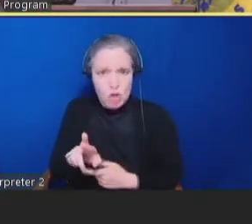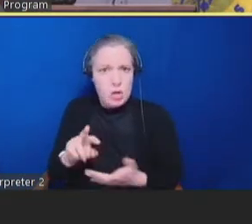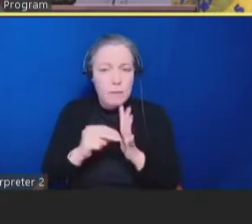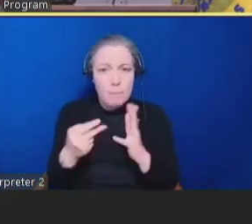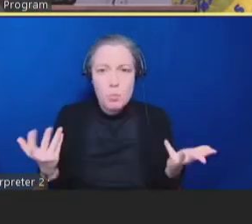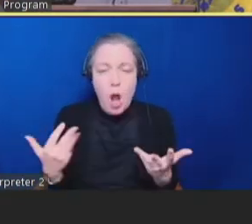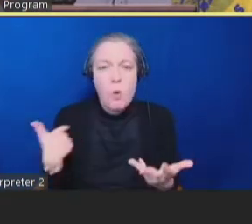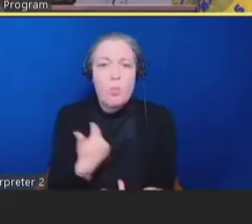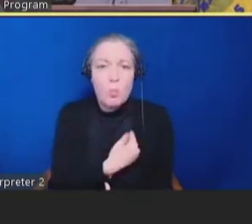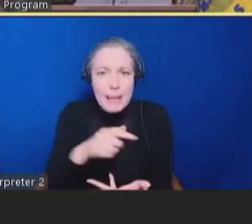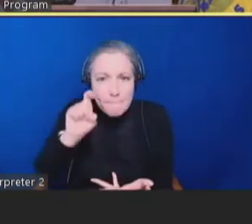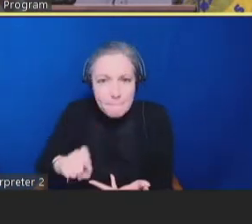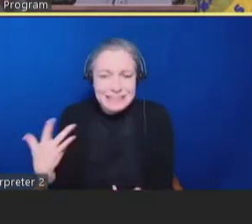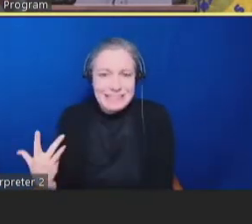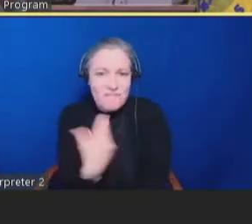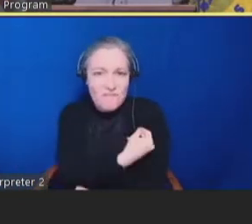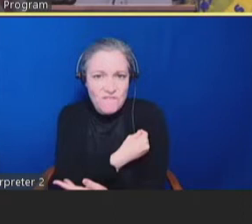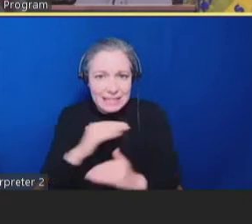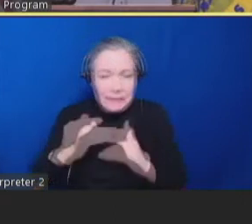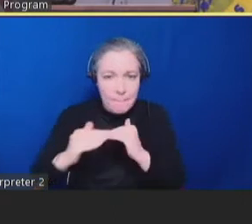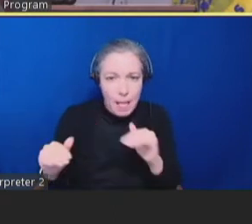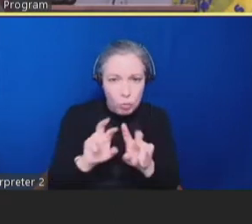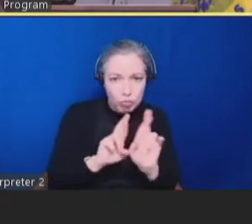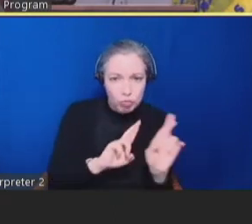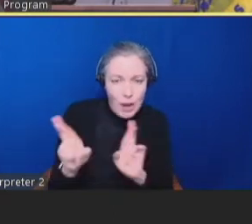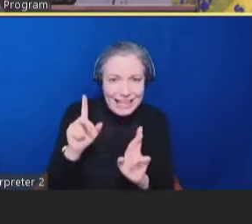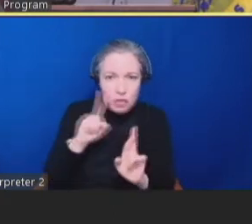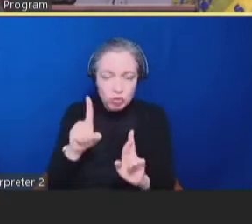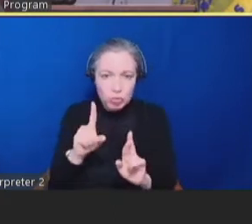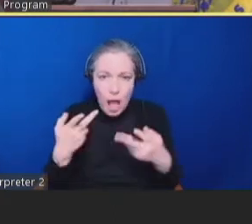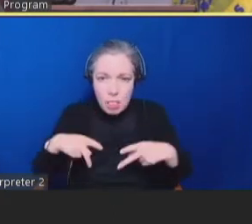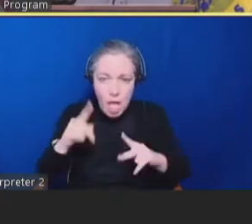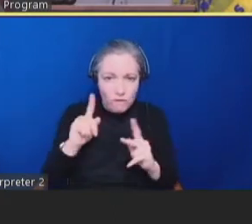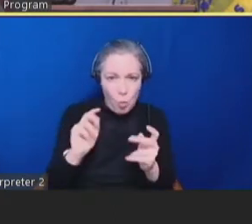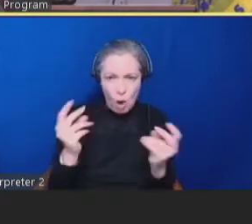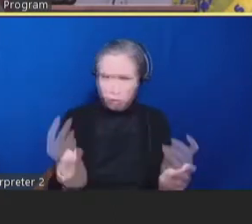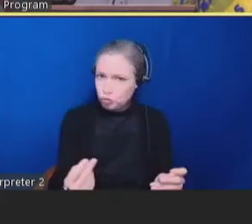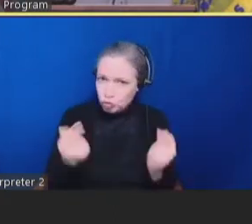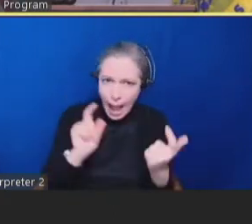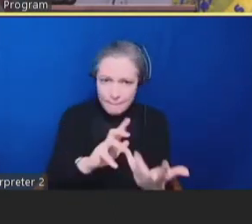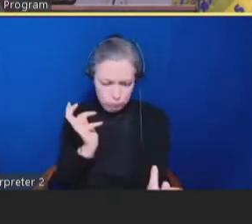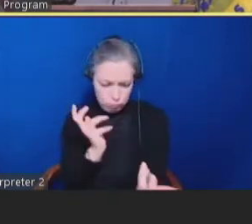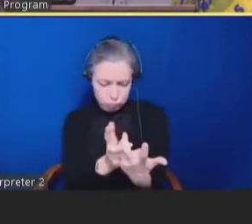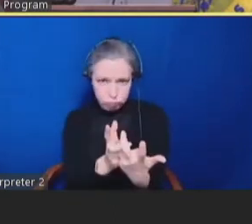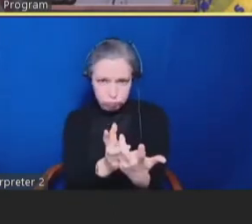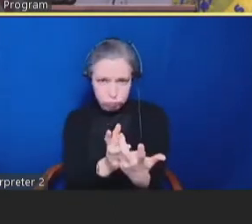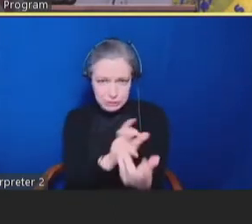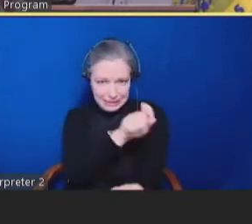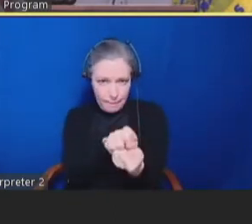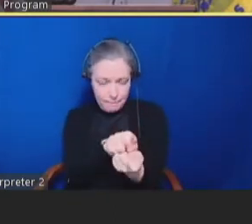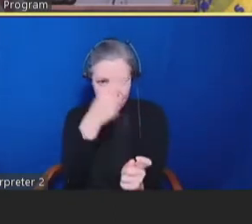custom cancer vaccination in real time. So, how do you make a custom cancer vaccine fast? So,